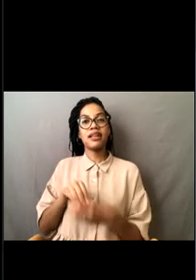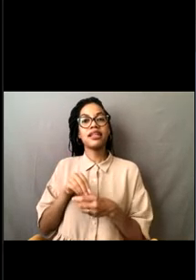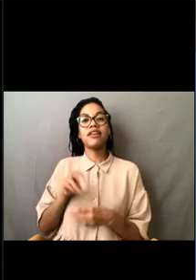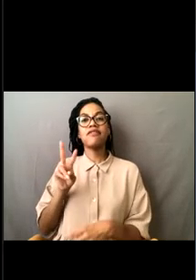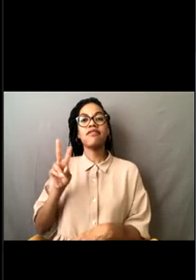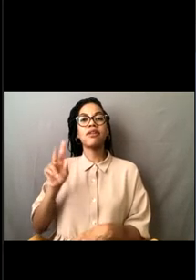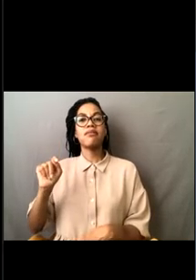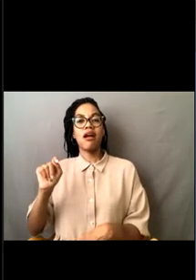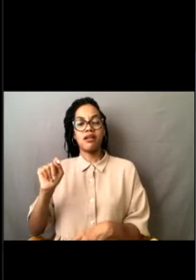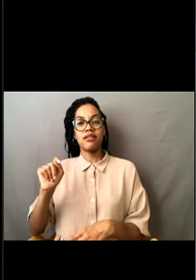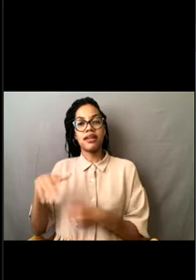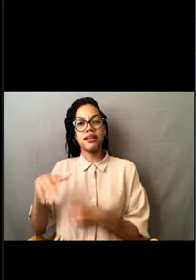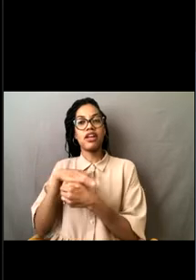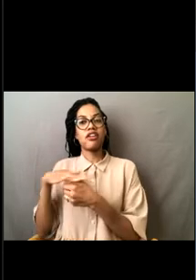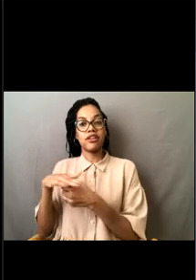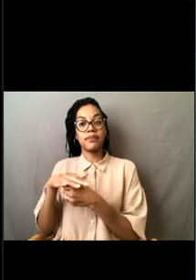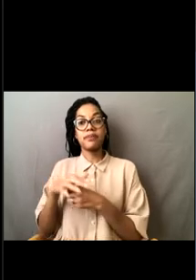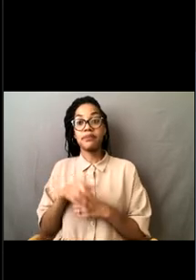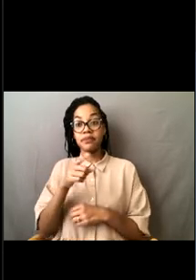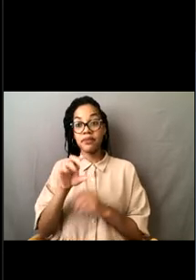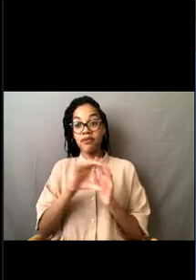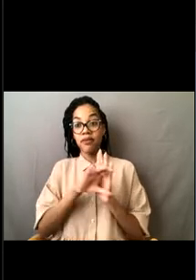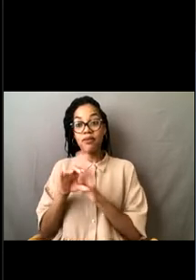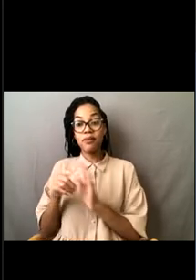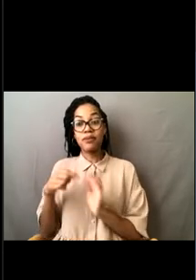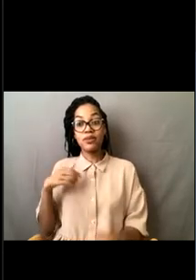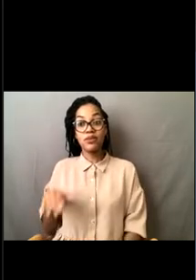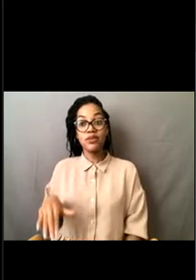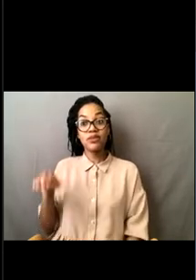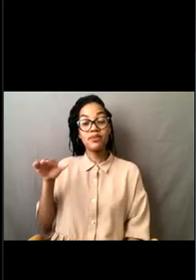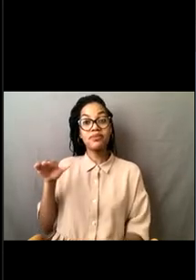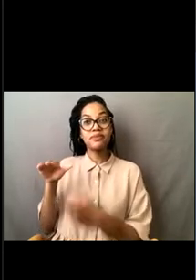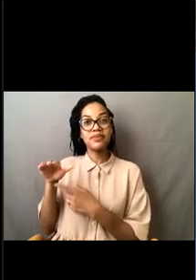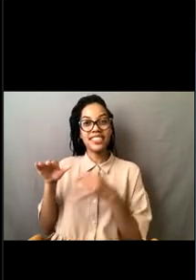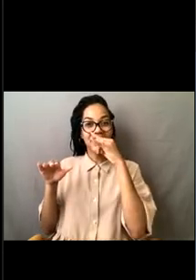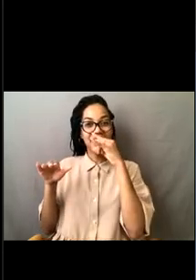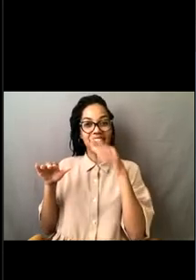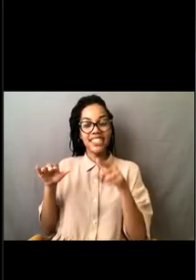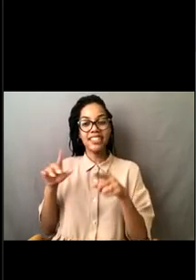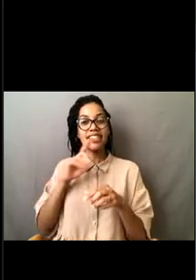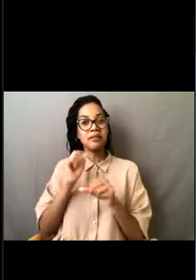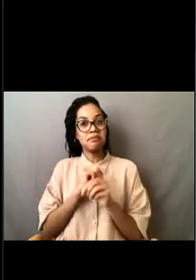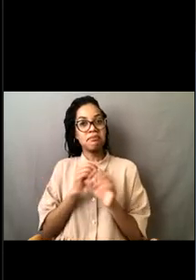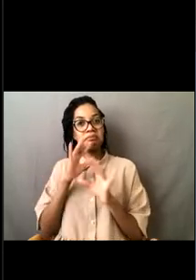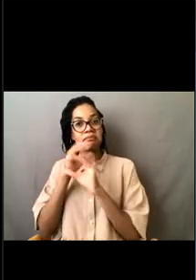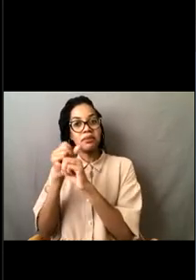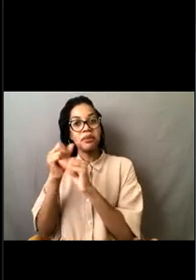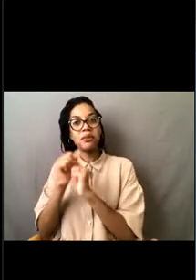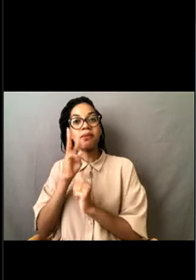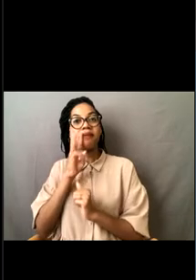These are so photos of me as a kid where I was connected to water at quite a young age. I was actually born in North Carolina